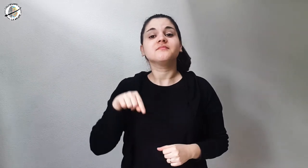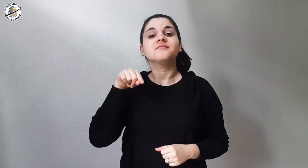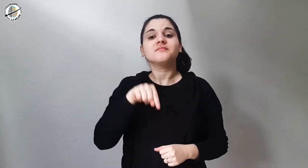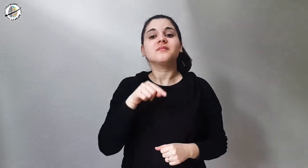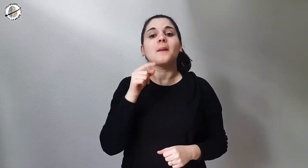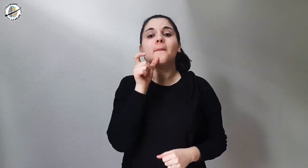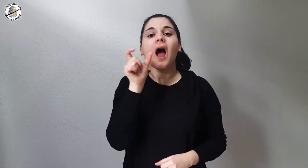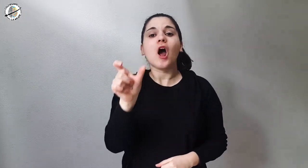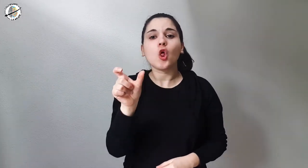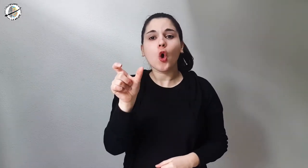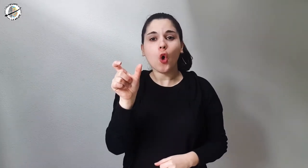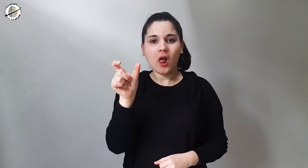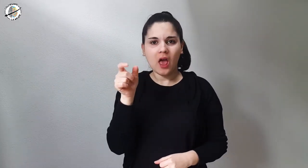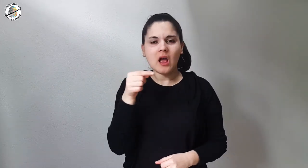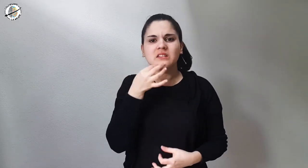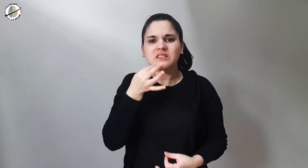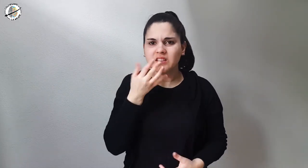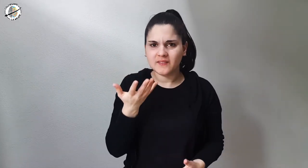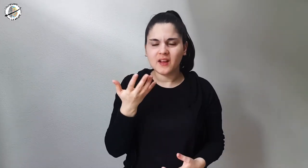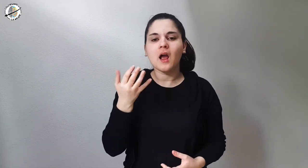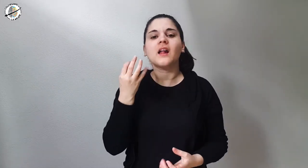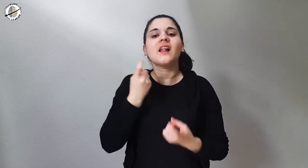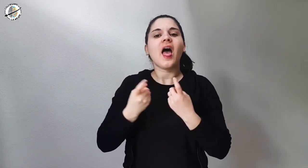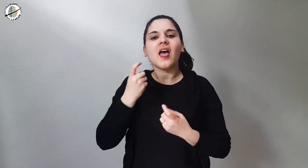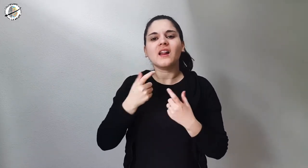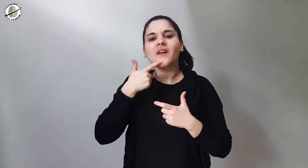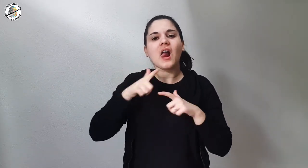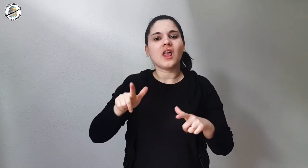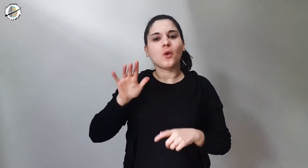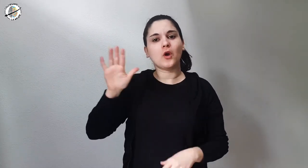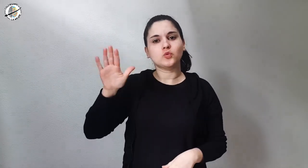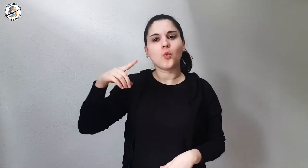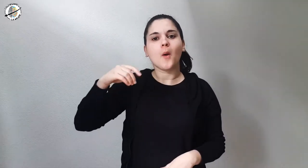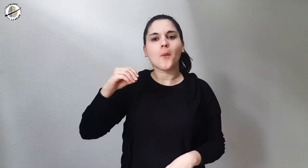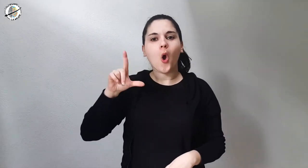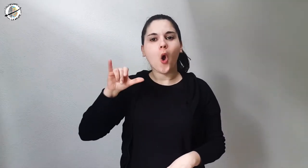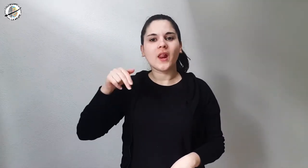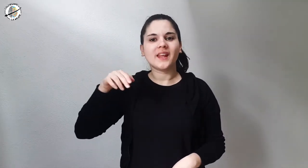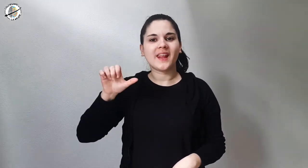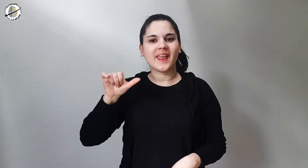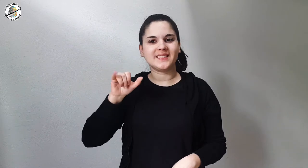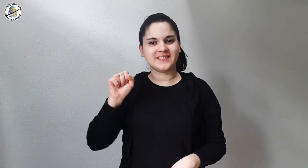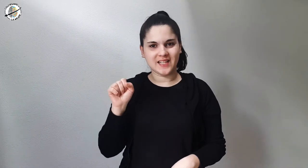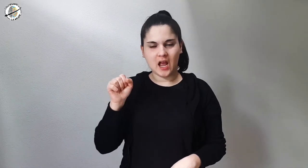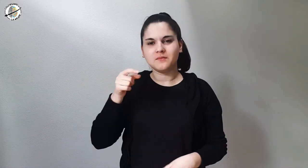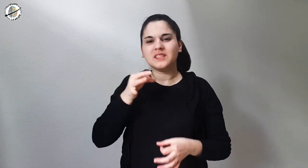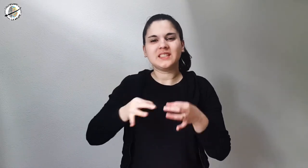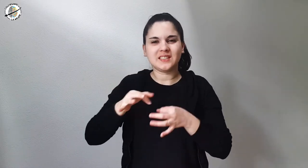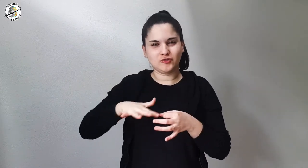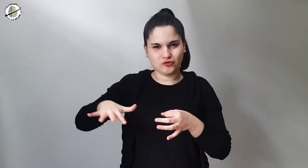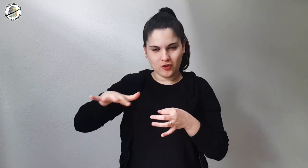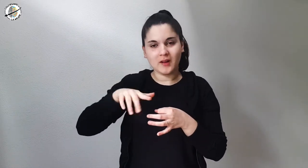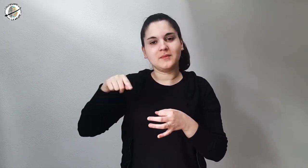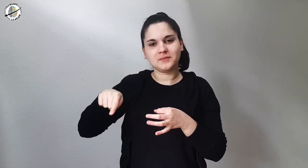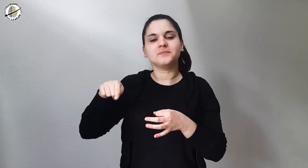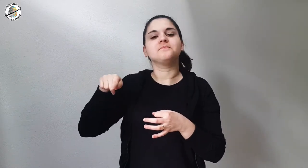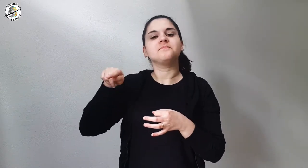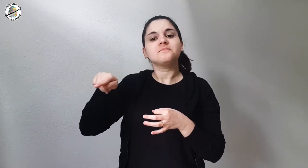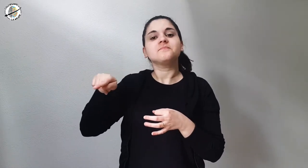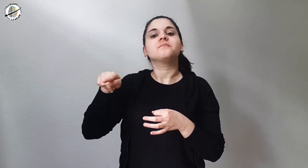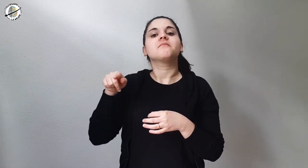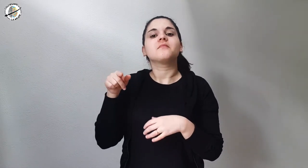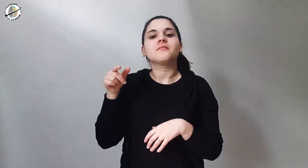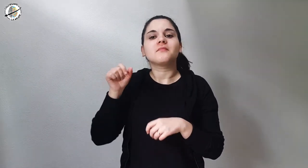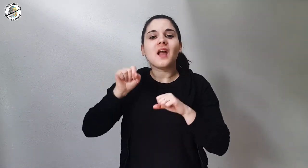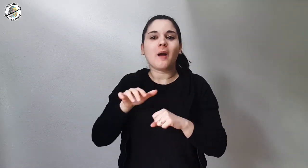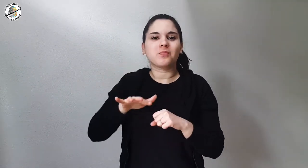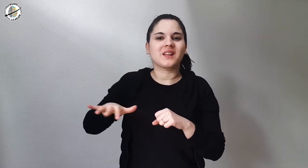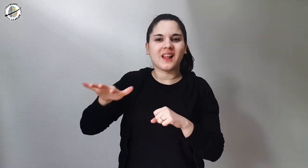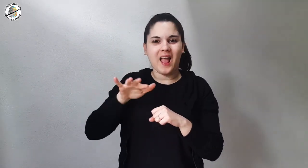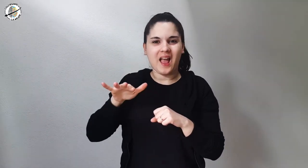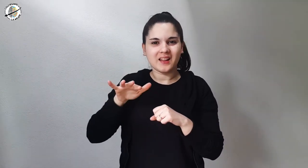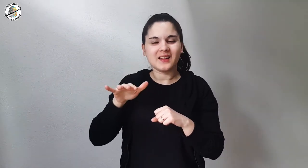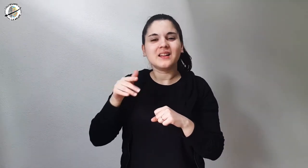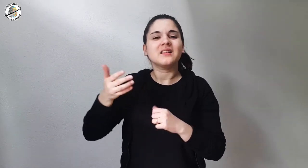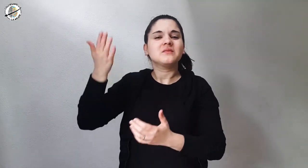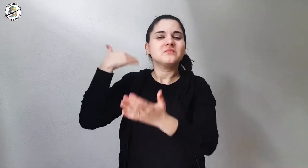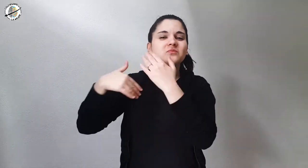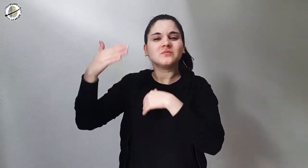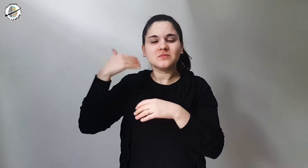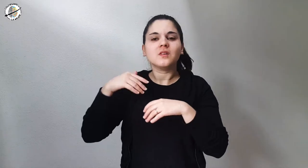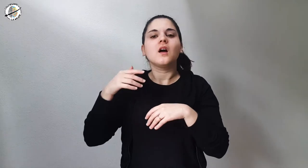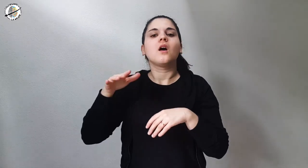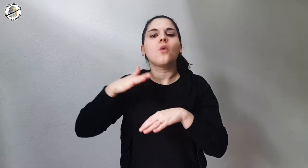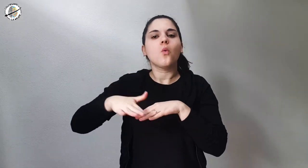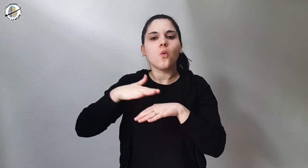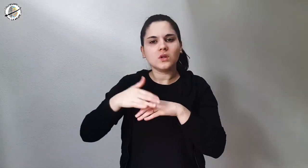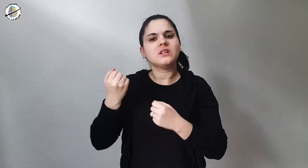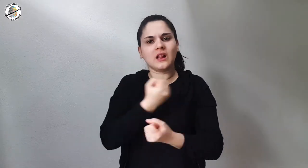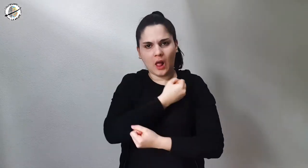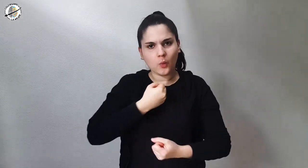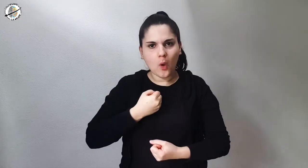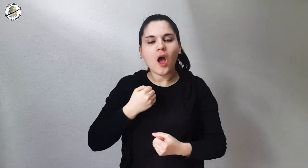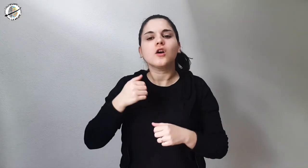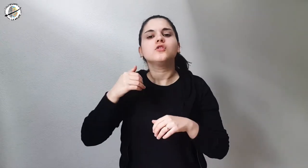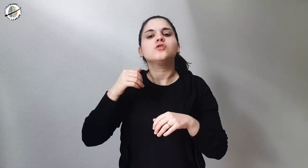The word derives from the Polynesian, the natives once used to tattoo themselves